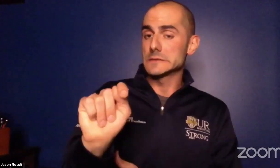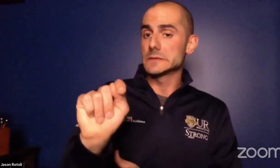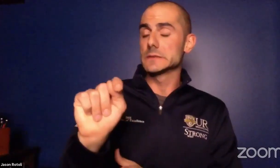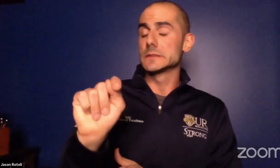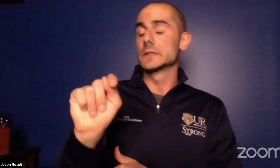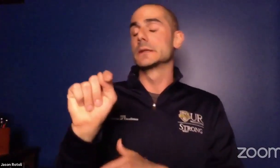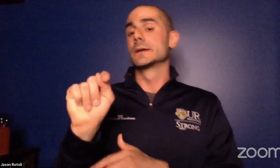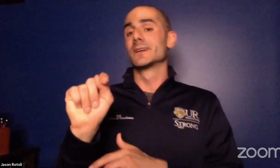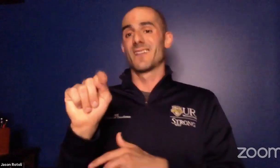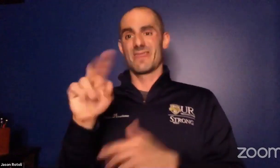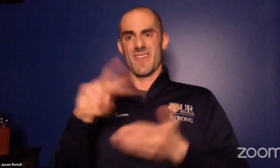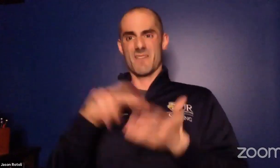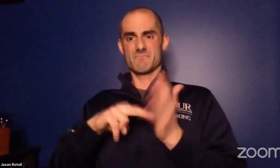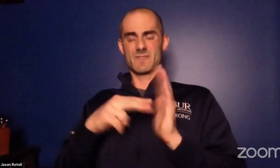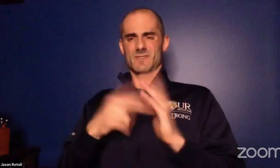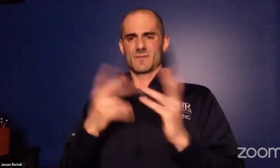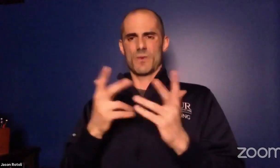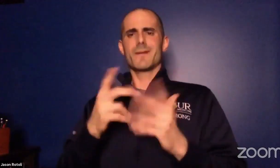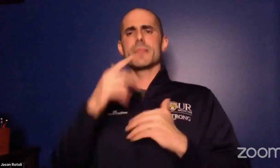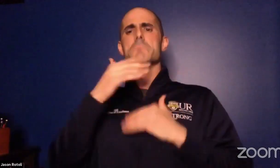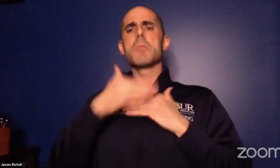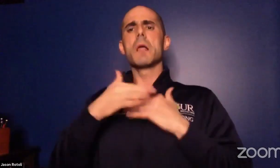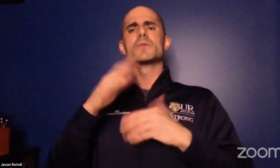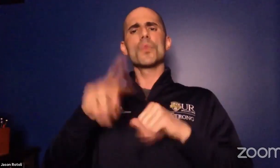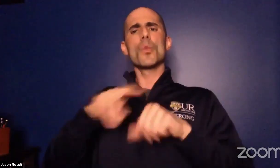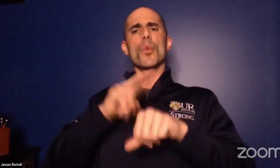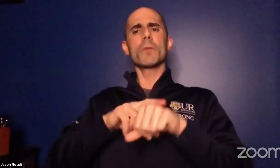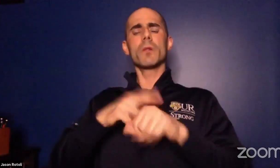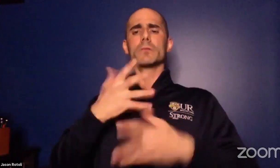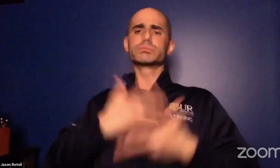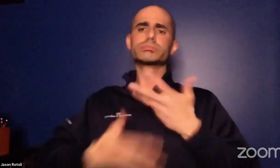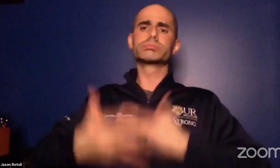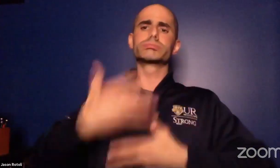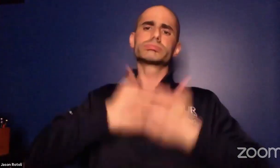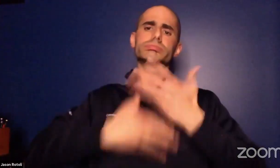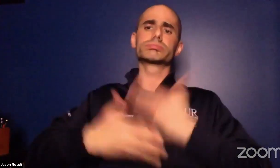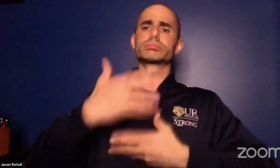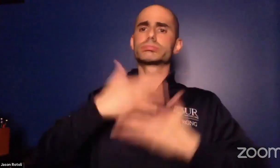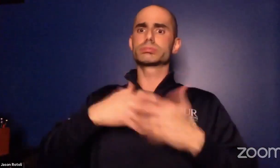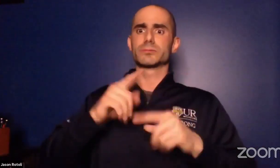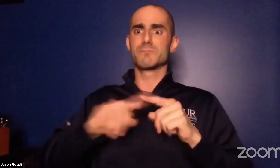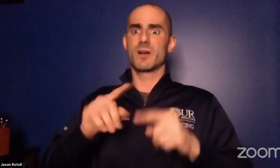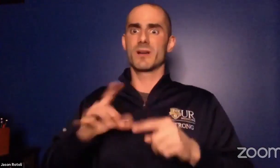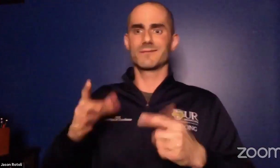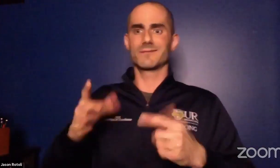when we're talking about a heart attack, the only symptom is not just chest pain.